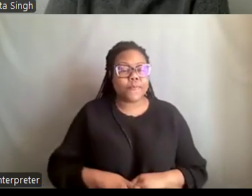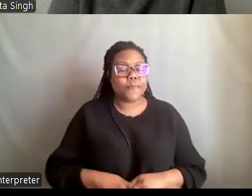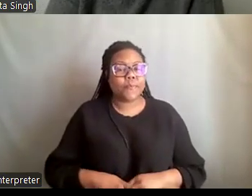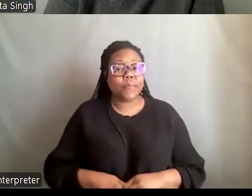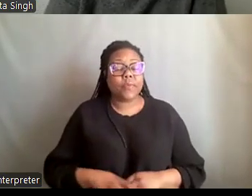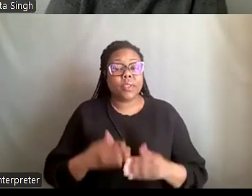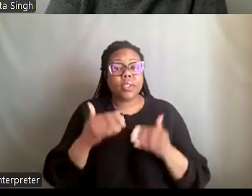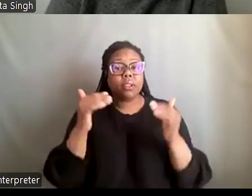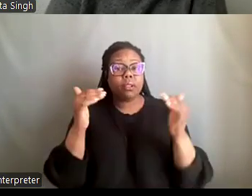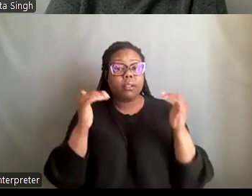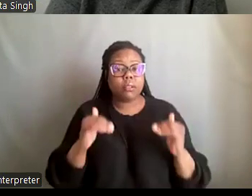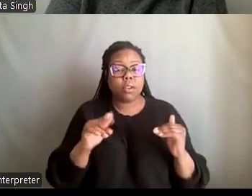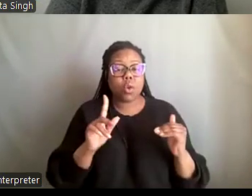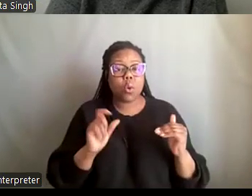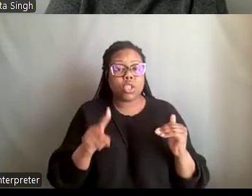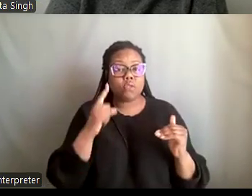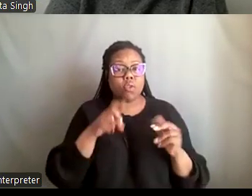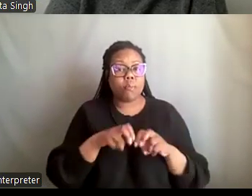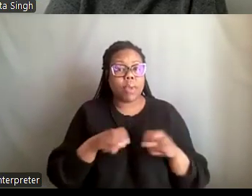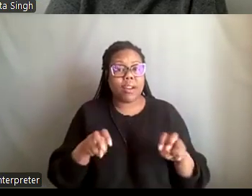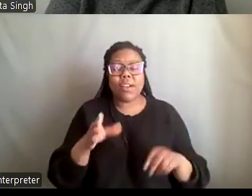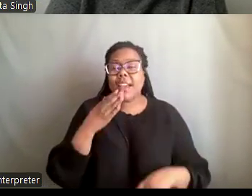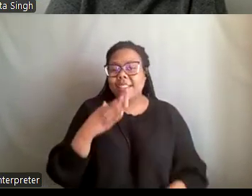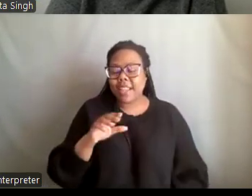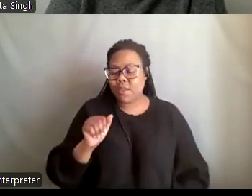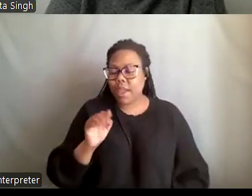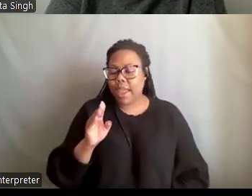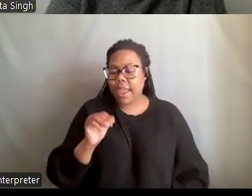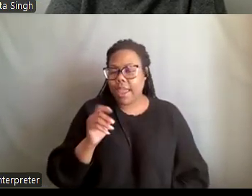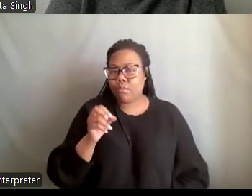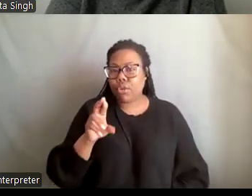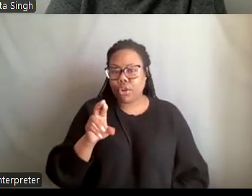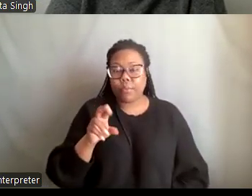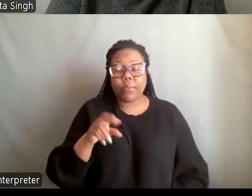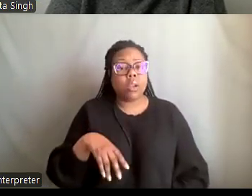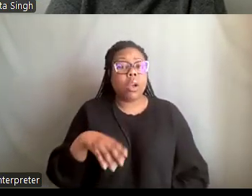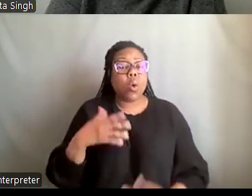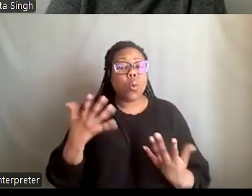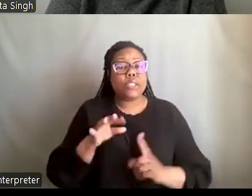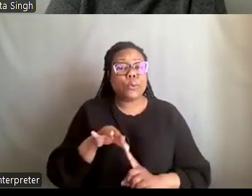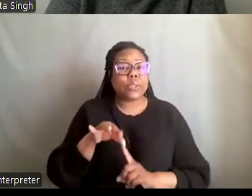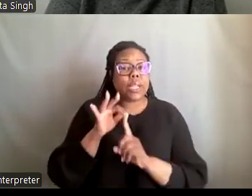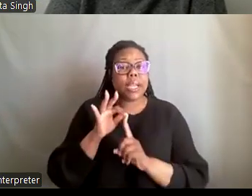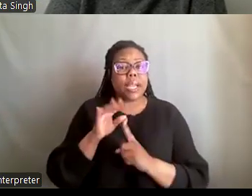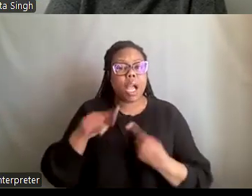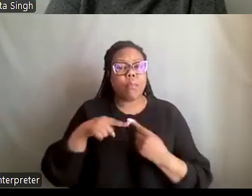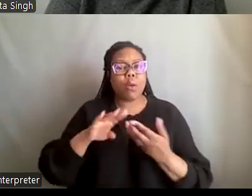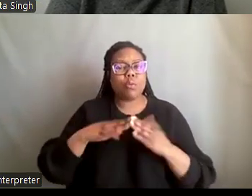of those as we can when we get to the Q&A. So the next question, and thank you, Amber , for this question. What is